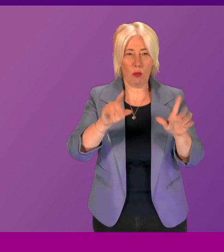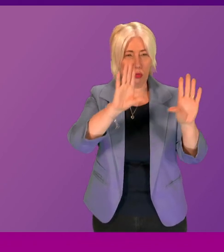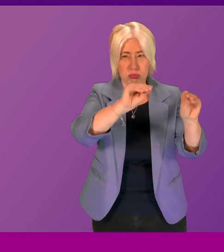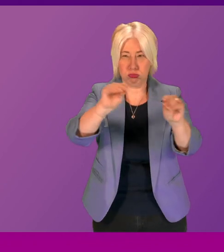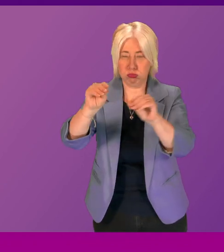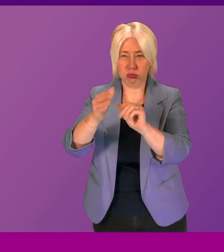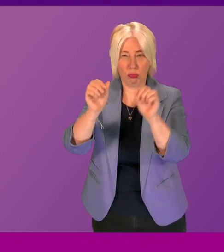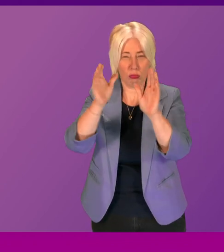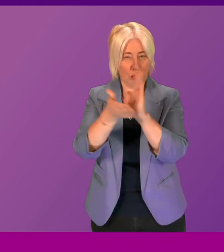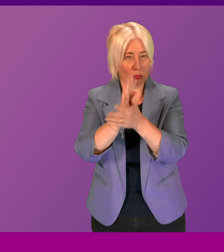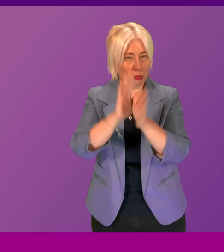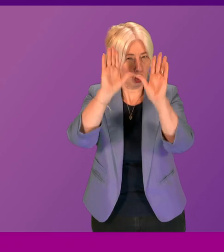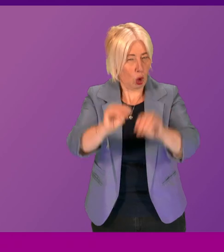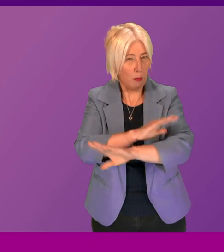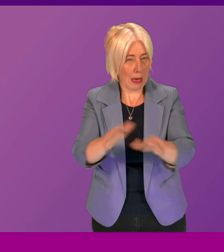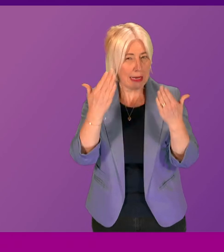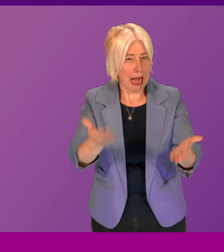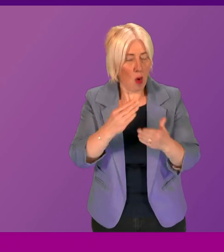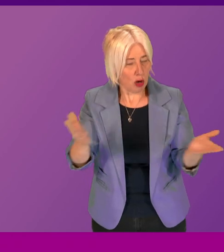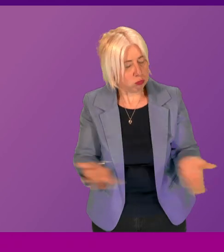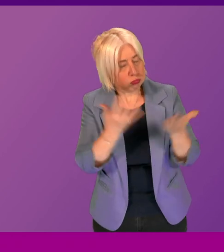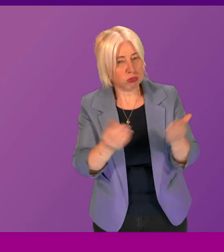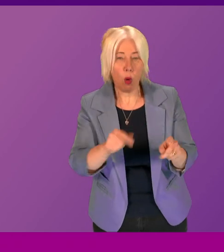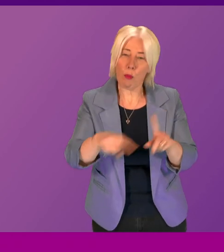I look forward to continuing work with Pauline McNeill and members from across the chamber,